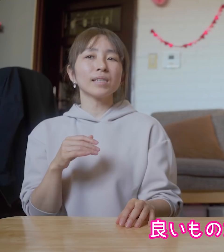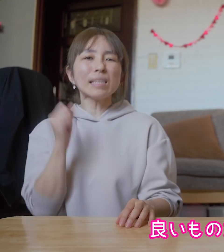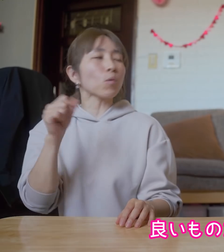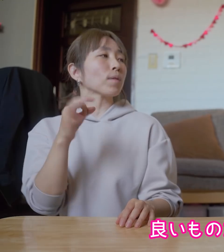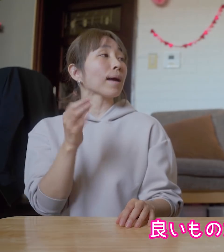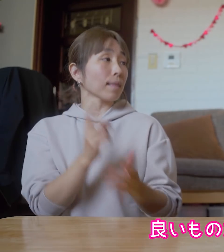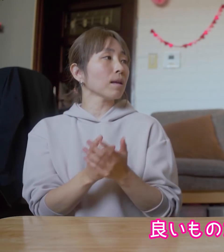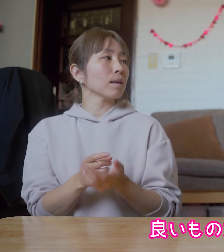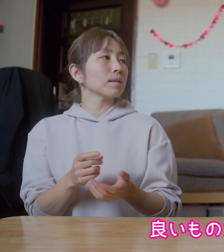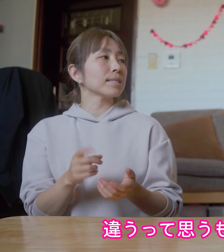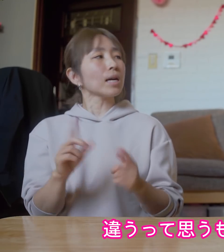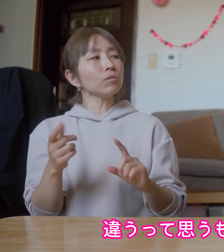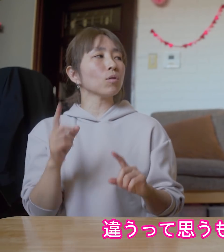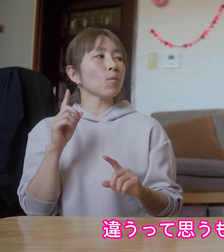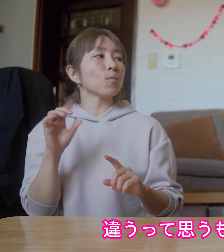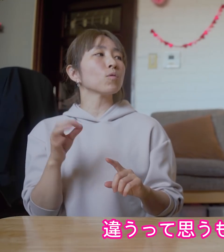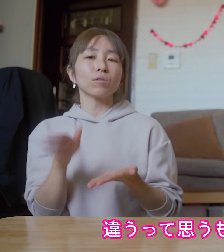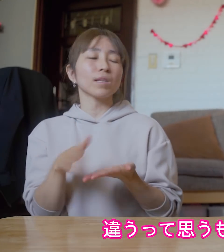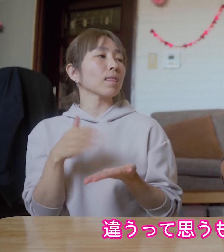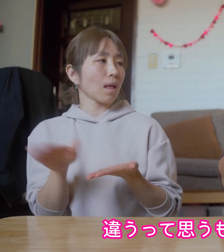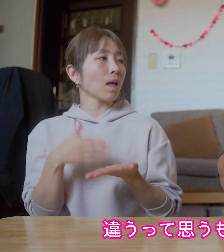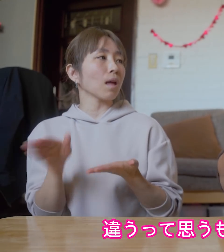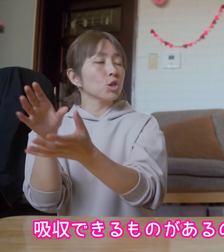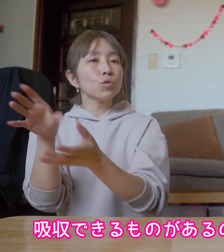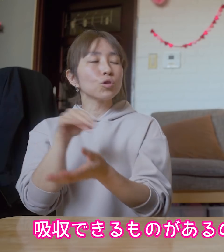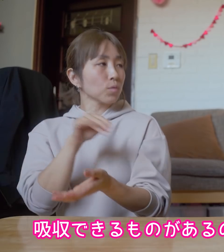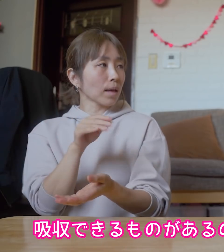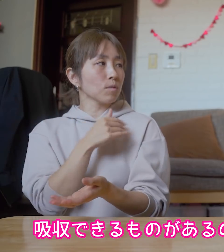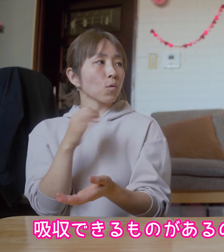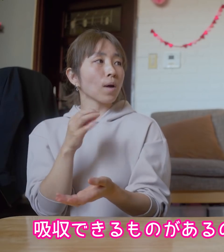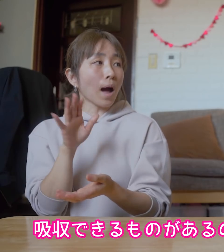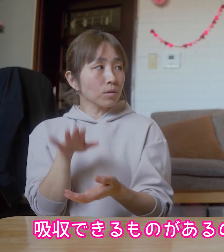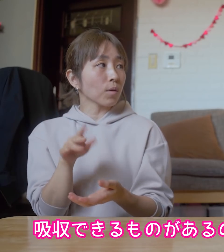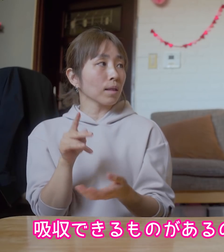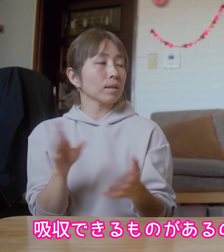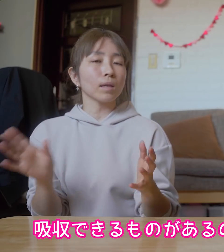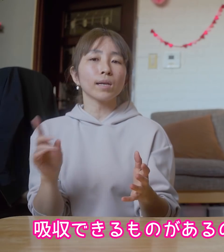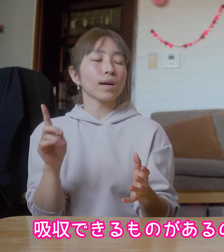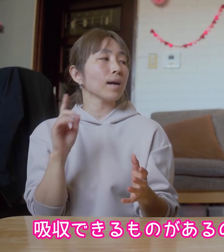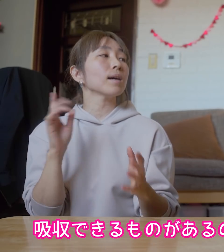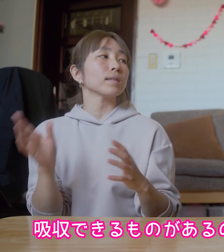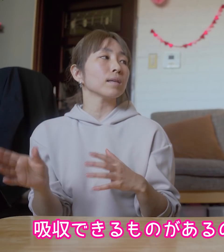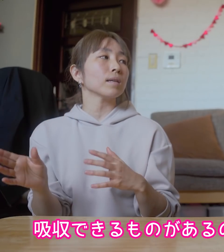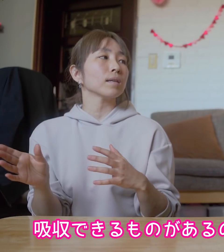Just absorb the good stuff! Only throw away what you think is wrong. and think about whether there is anything you can absorb.